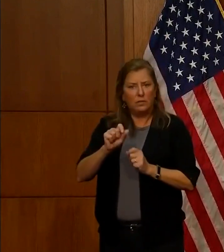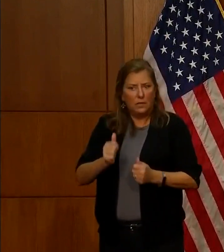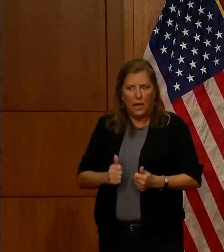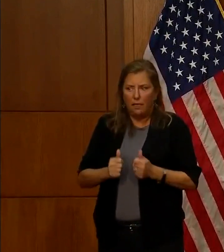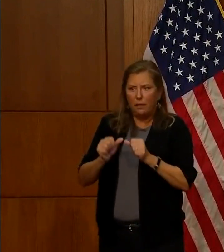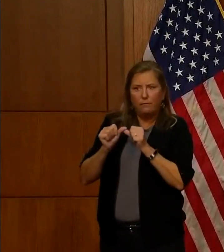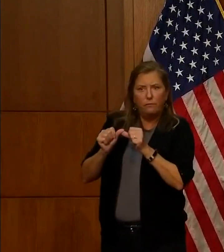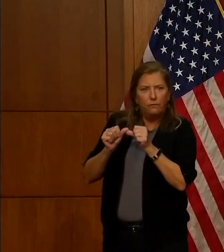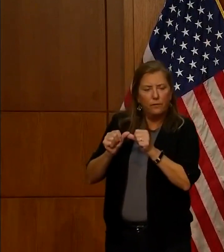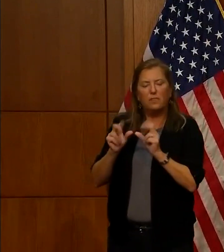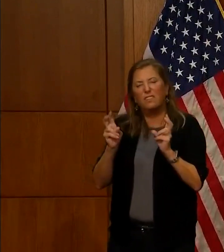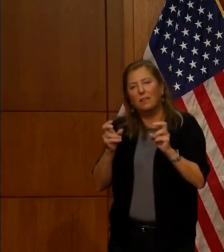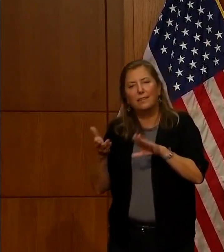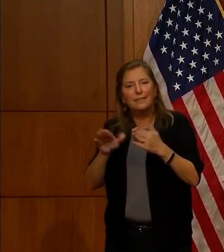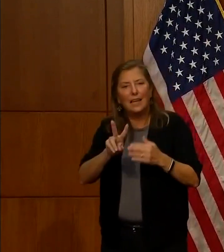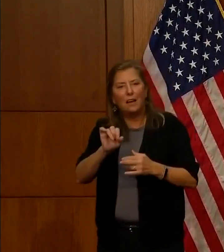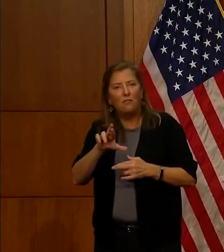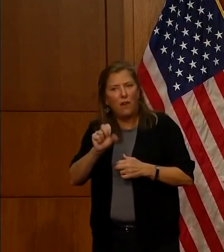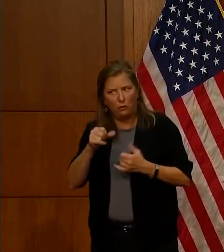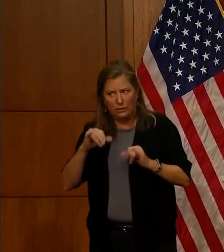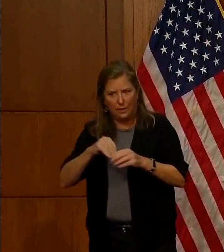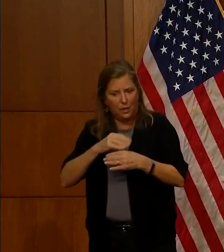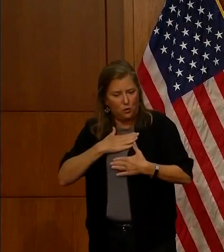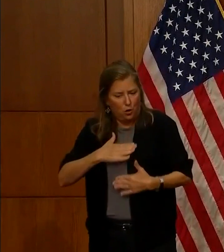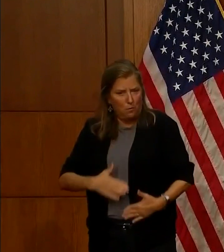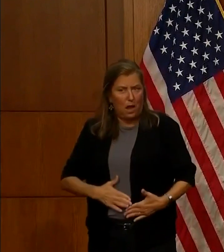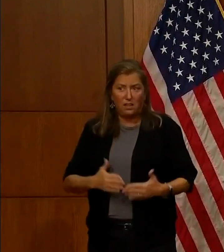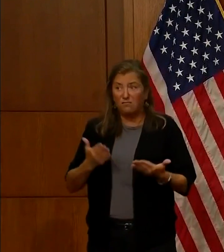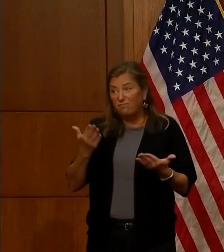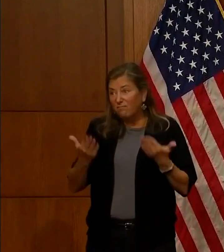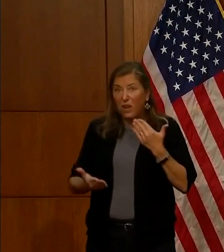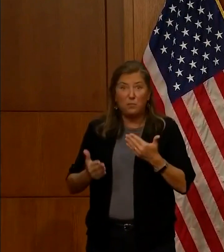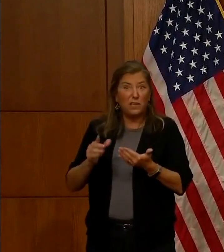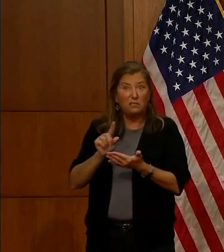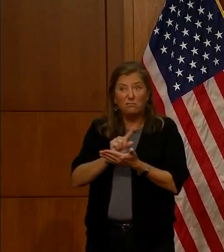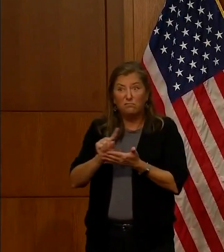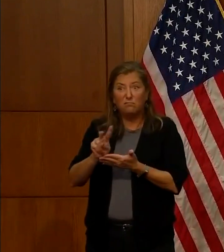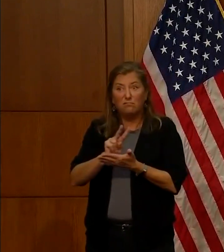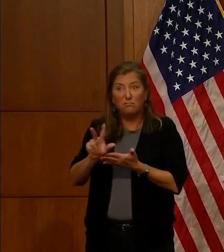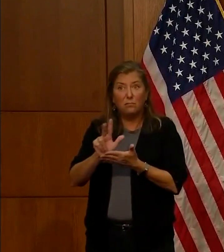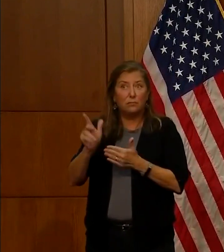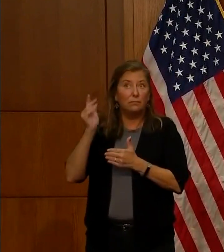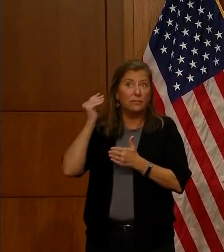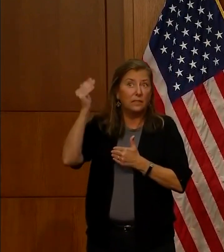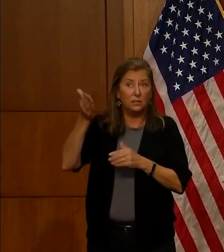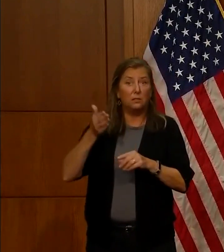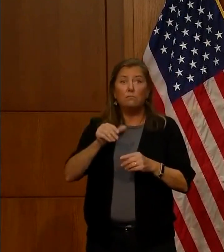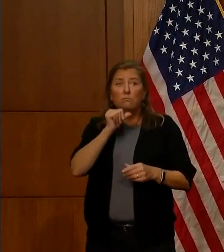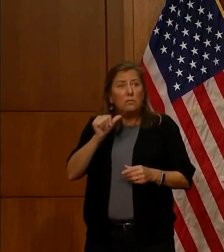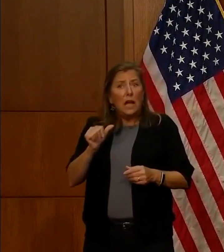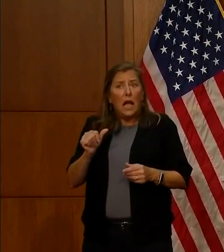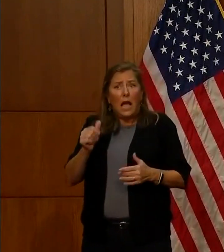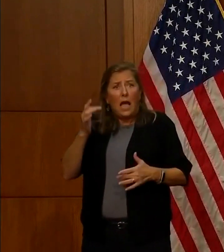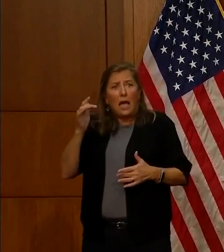REALIZE IS THAT THE VIRUS CAN LIVE IN AN INACTIVE FORM OR OR DEAD VIRUS CAN BE FOUND IN YOUR